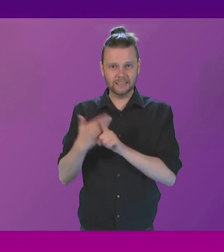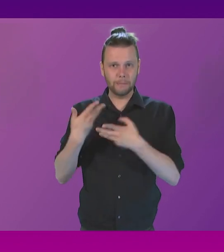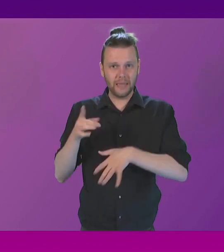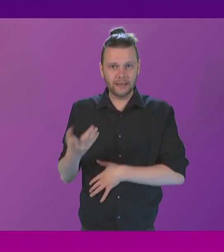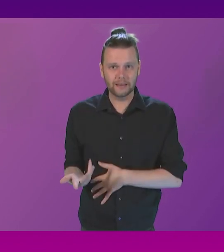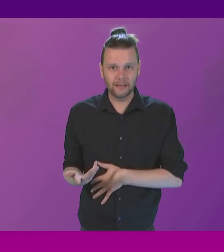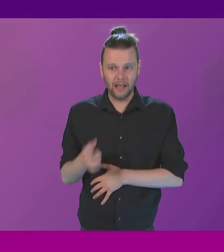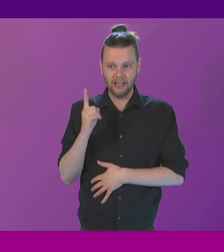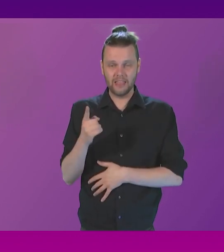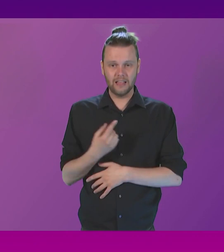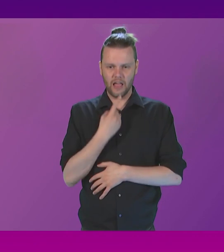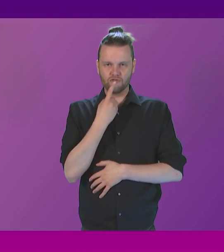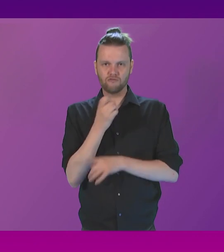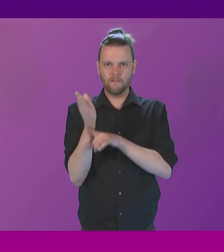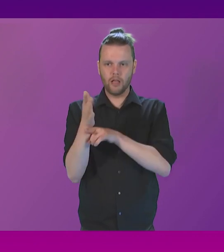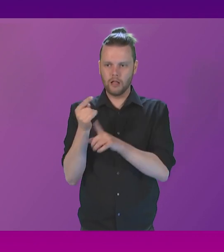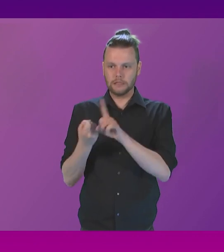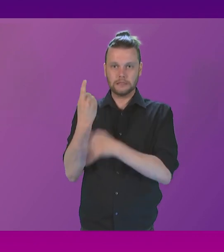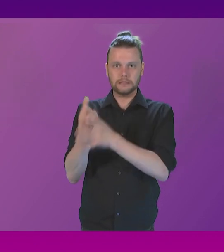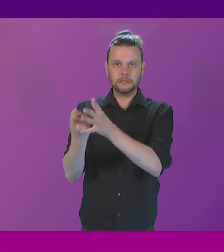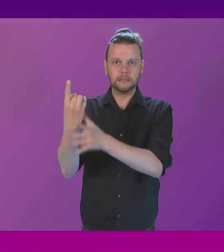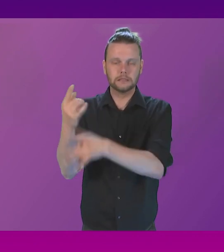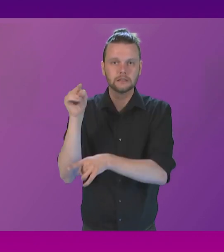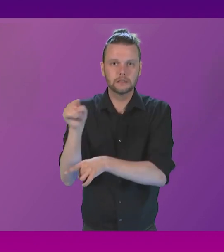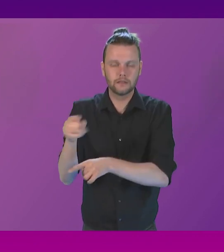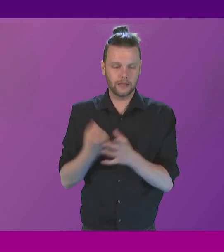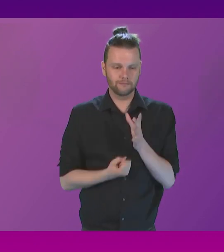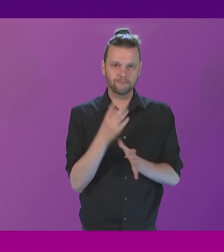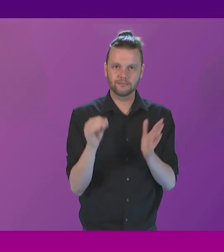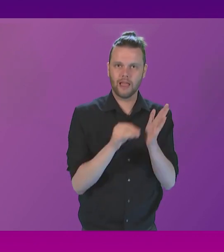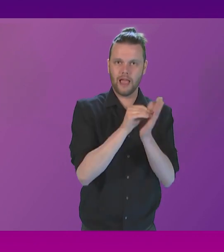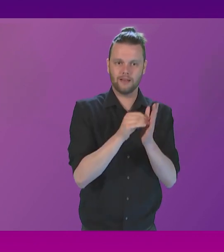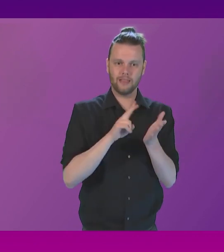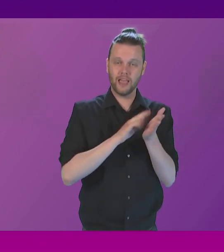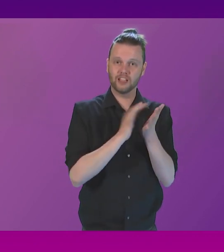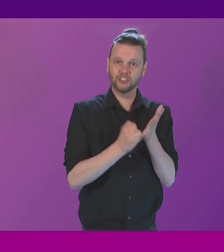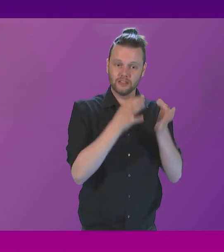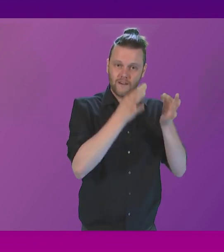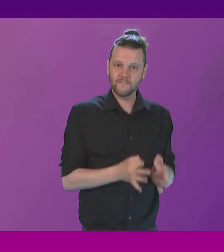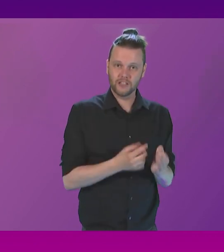the red flags that are recorded by staff on the NHS official incident reporting system,